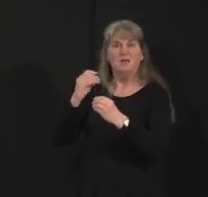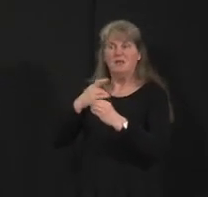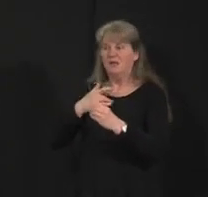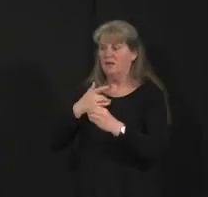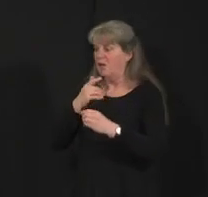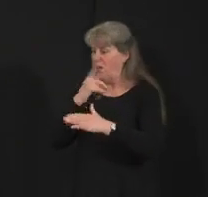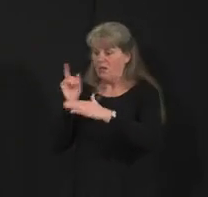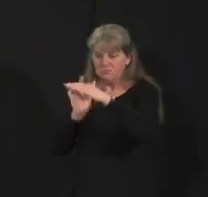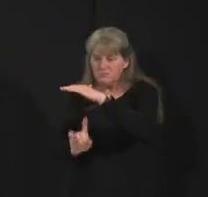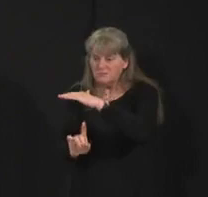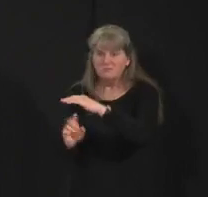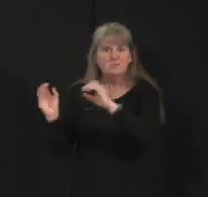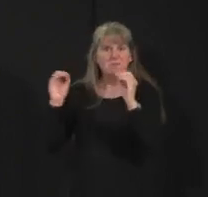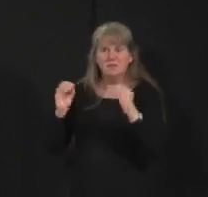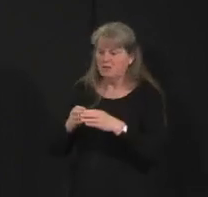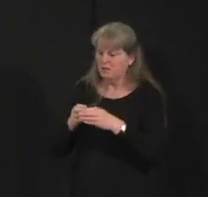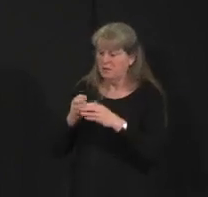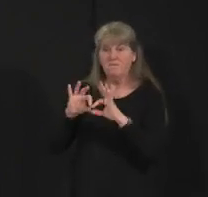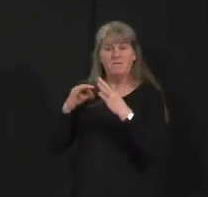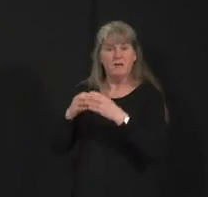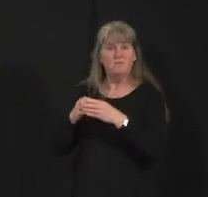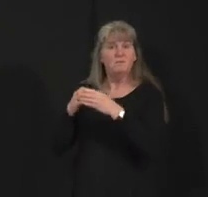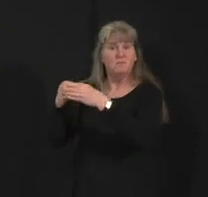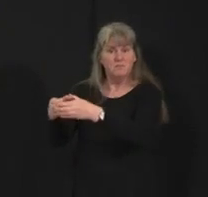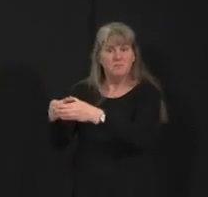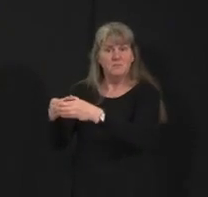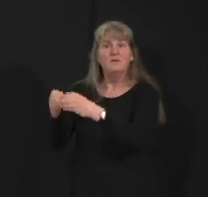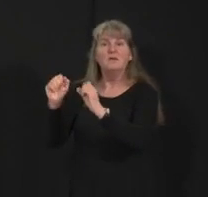self-isolation, they can pursue outdoor activities including